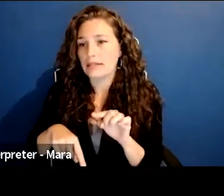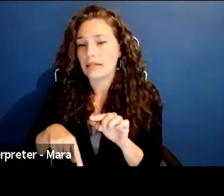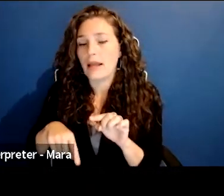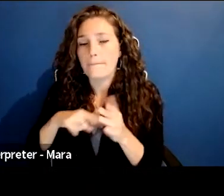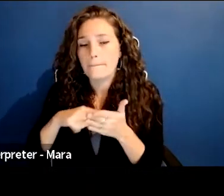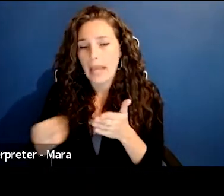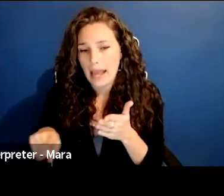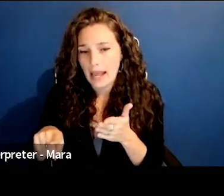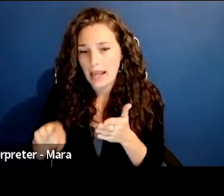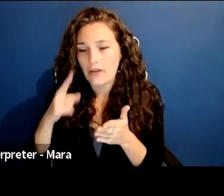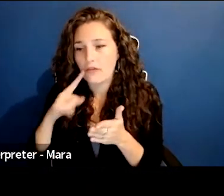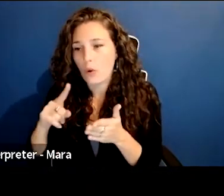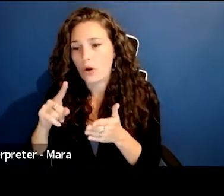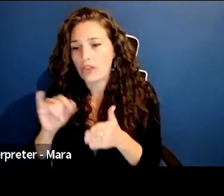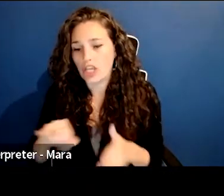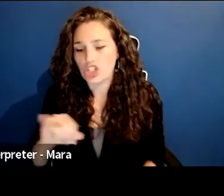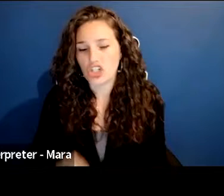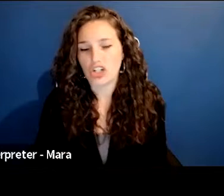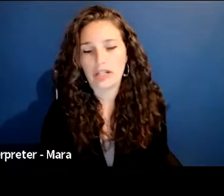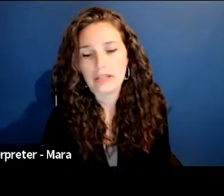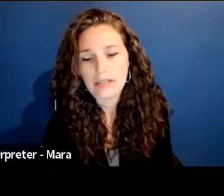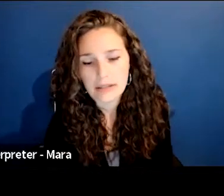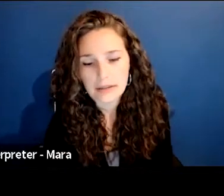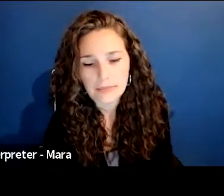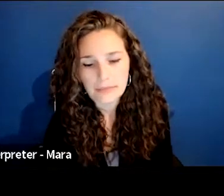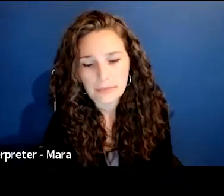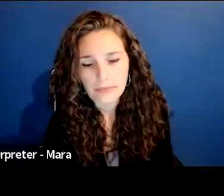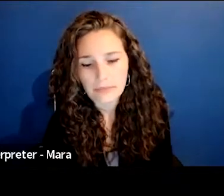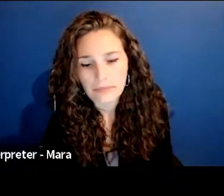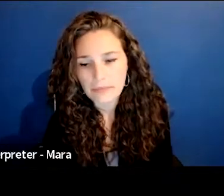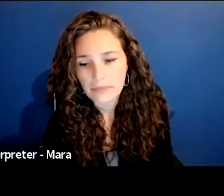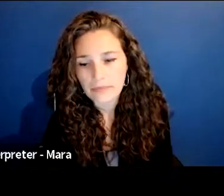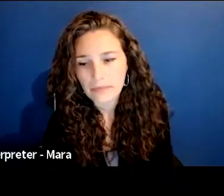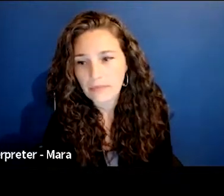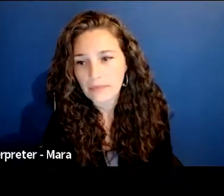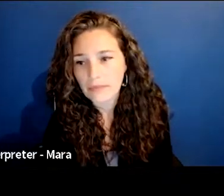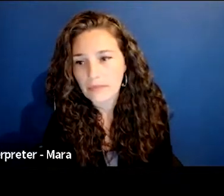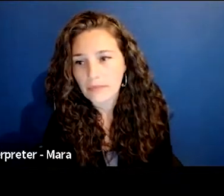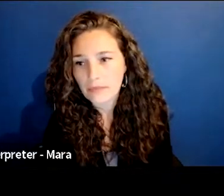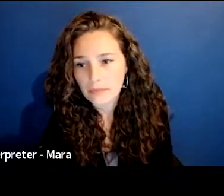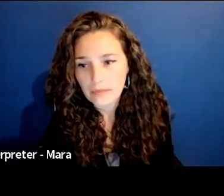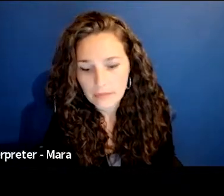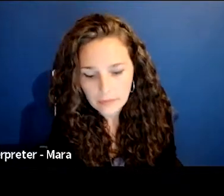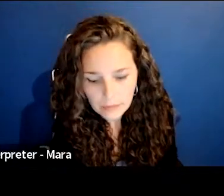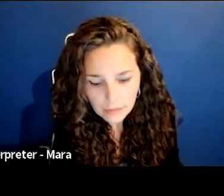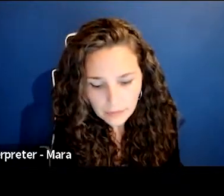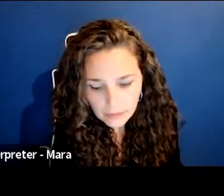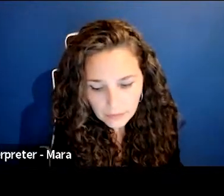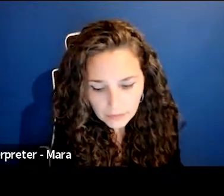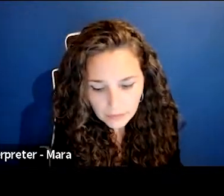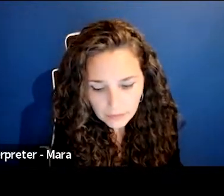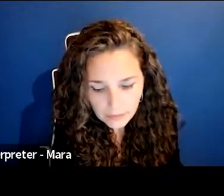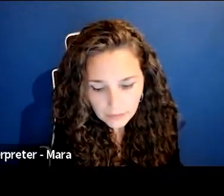we'll pay your premium for you if you qualify. And then we have a COBRA assistance fund.